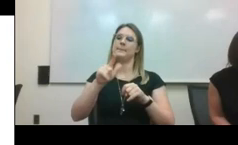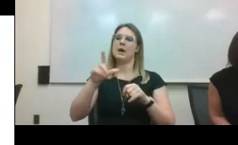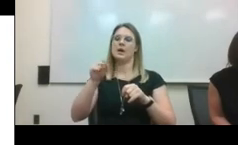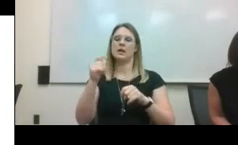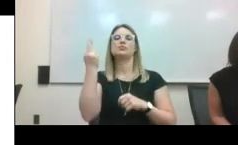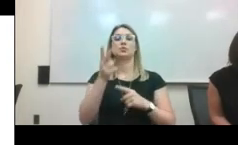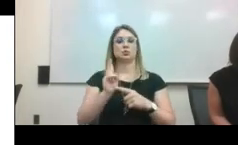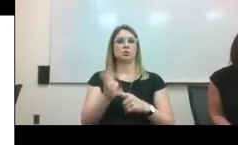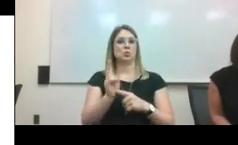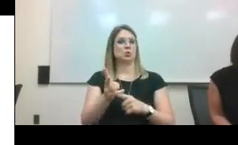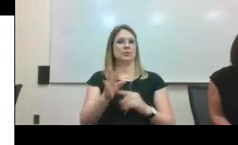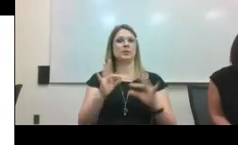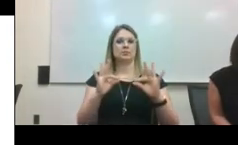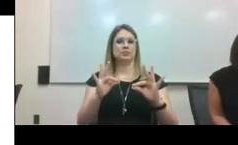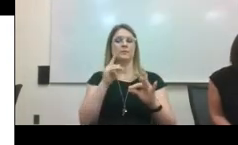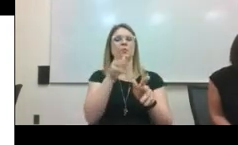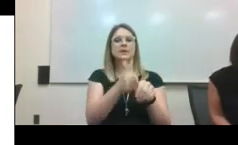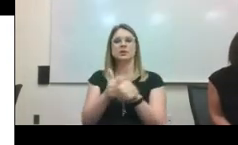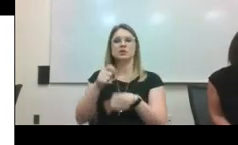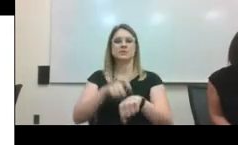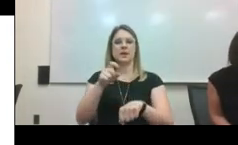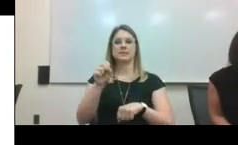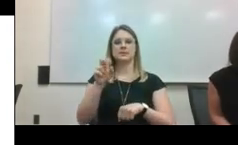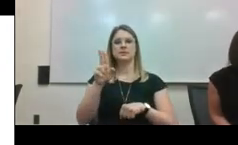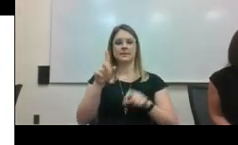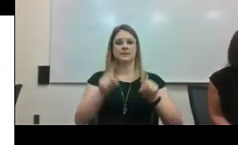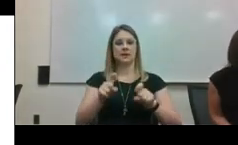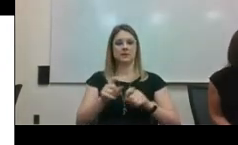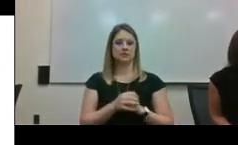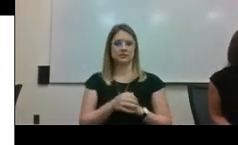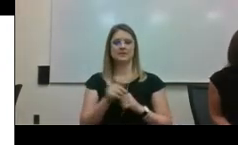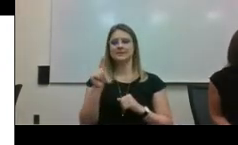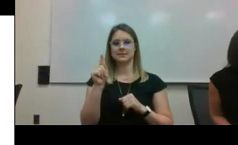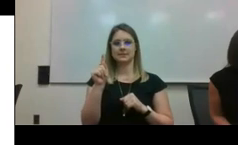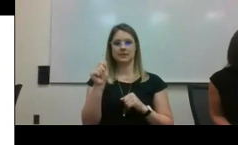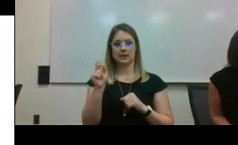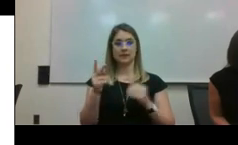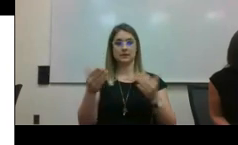of the timed subtask that we use. The next piece is around the sign language assessment.